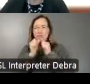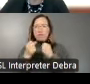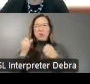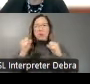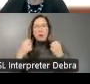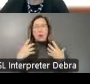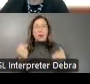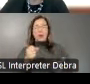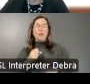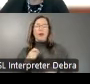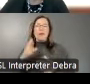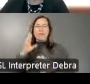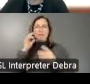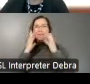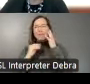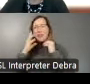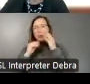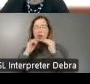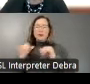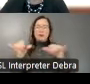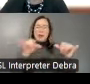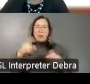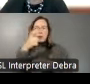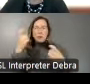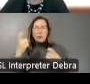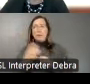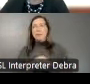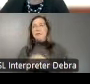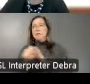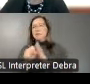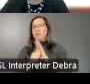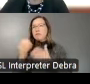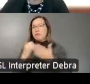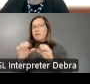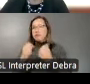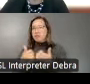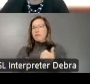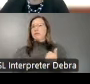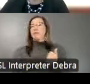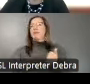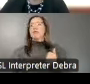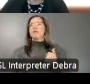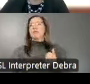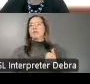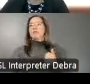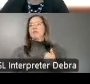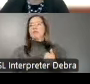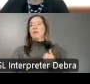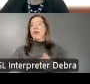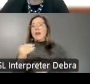experiences of trauma. State Arts Agencies and agencies representing US jurisdictions are also